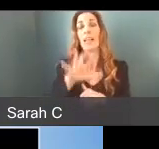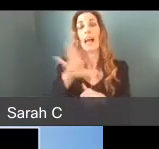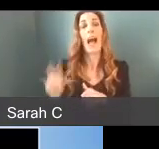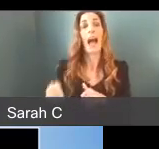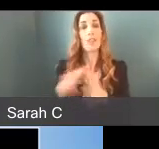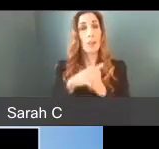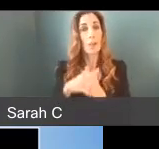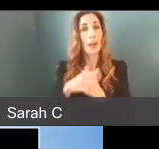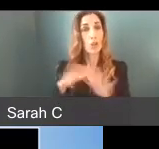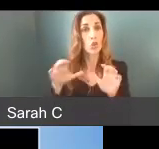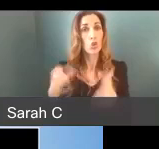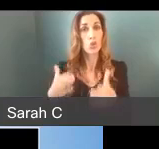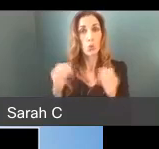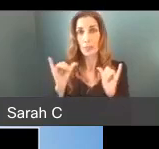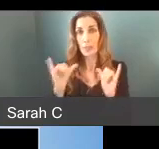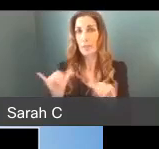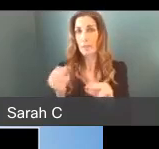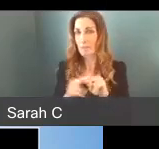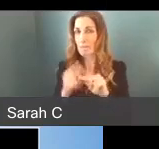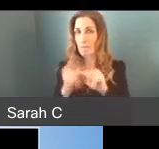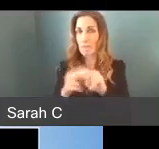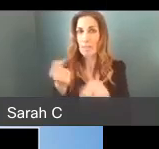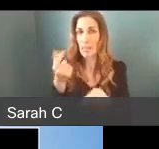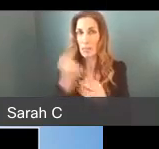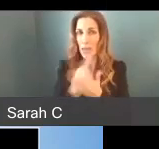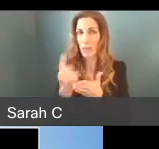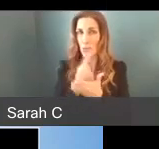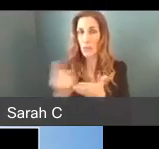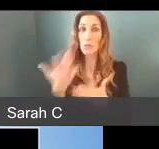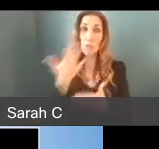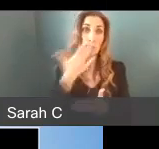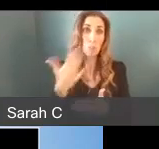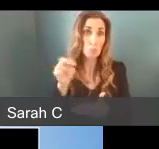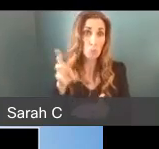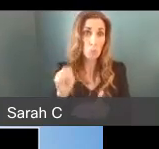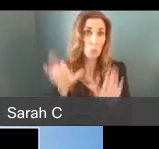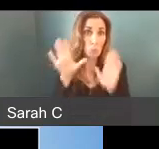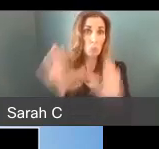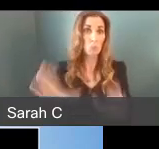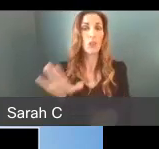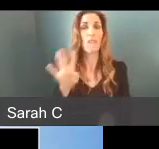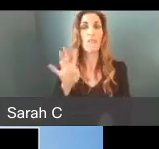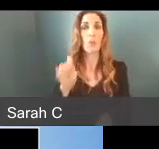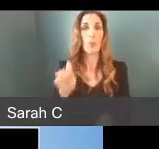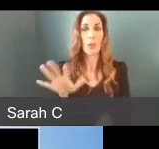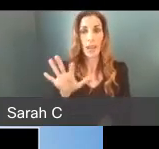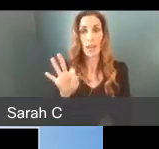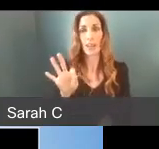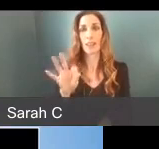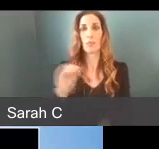continues to tick up a bit each week, which is great news. We're up at 4.9% and